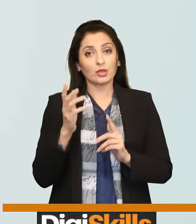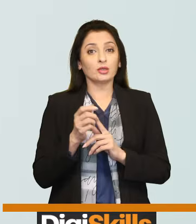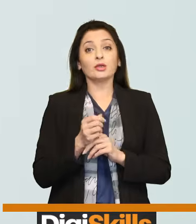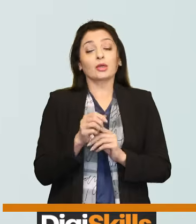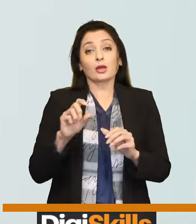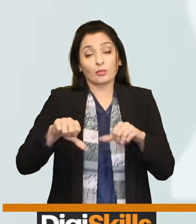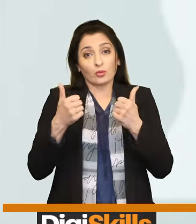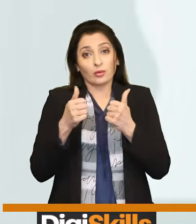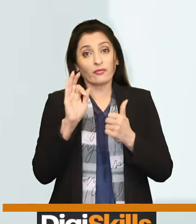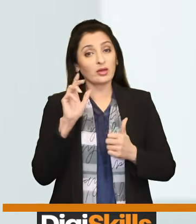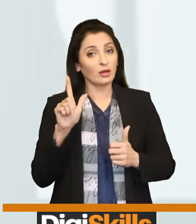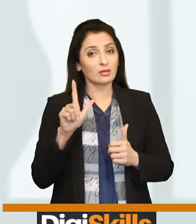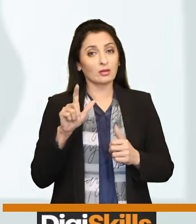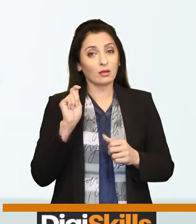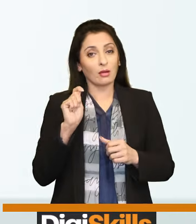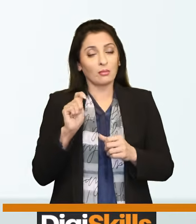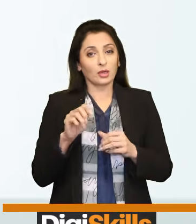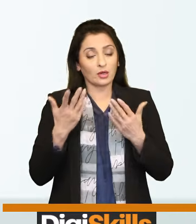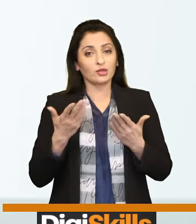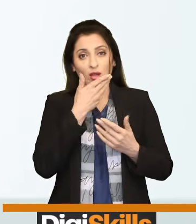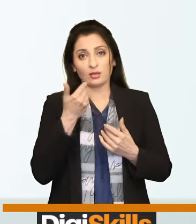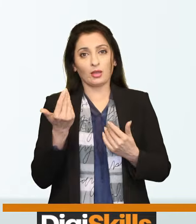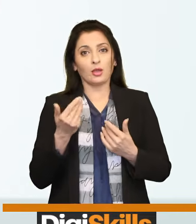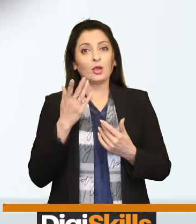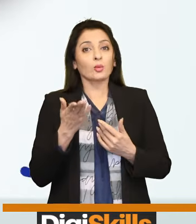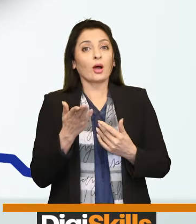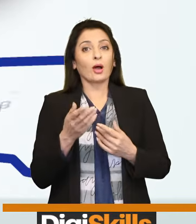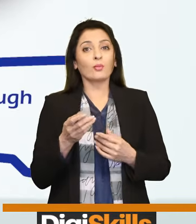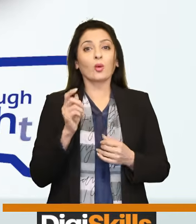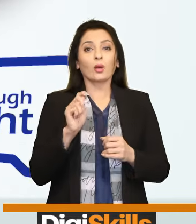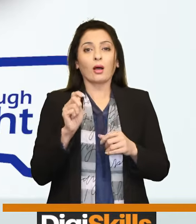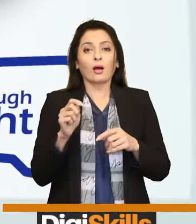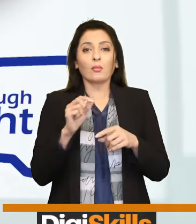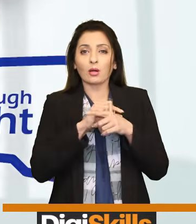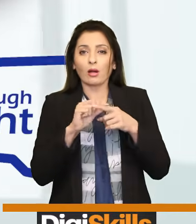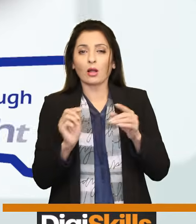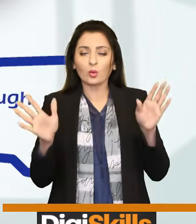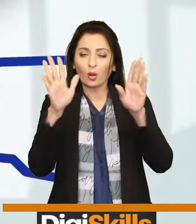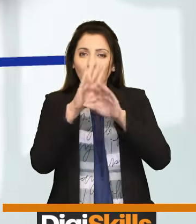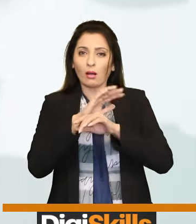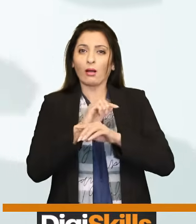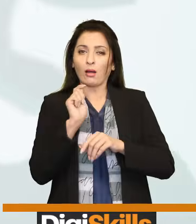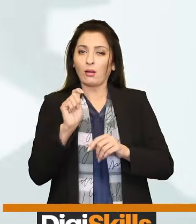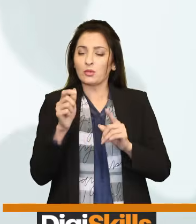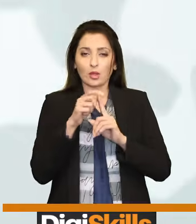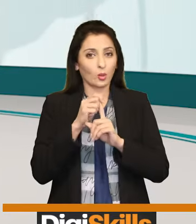I will show you slides on the screen. You have to work late through the night. What is the reason for that?